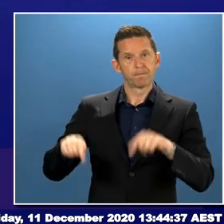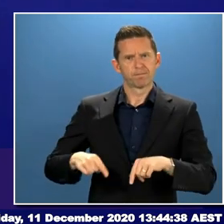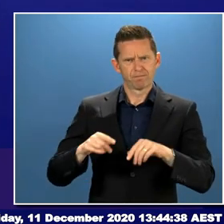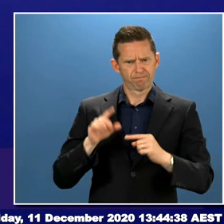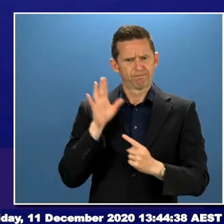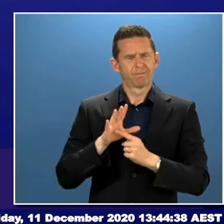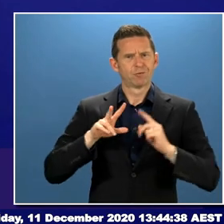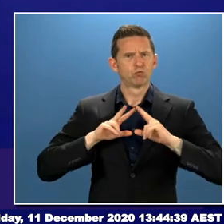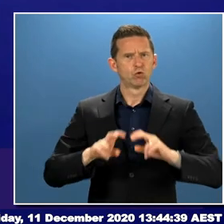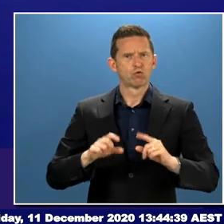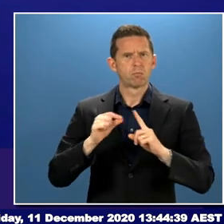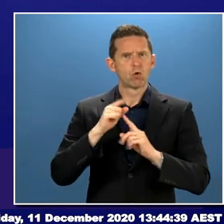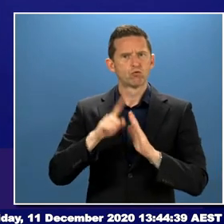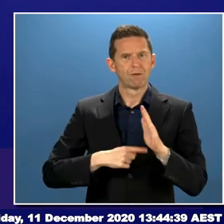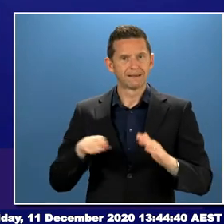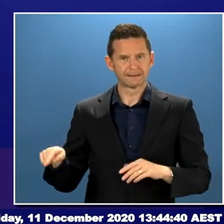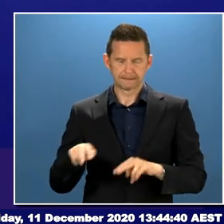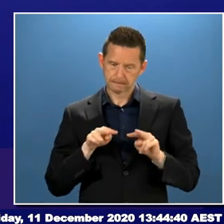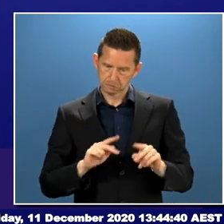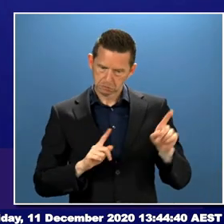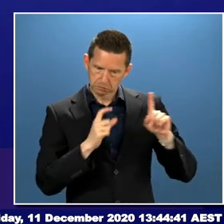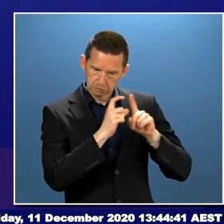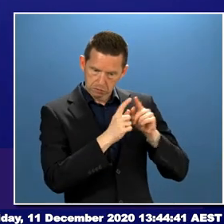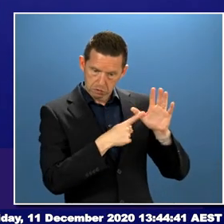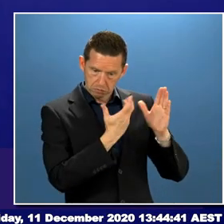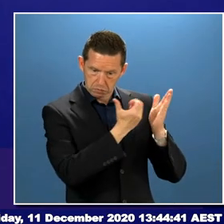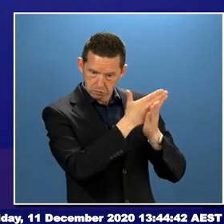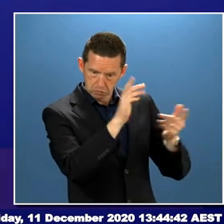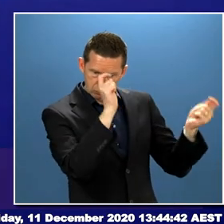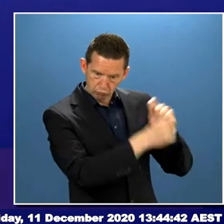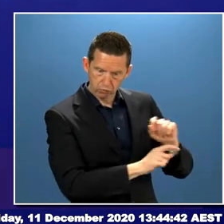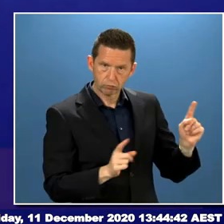addressing that very question, and others that bear on how the rights of